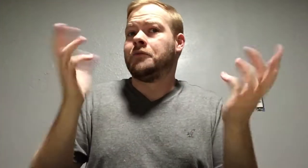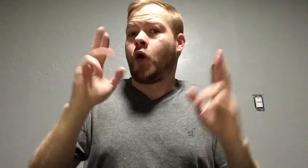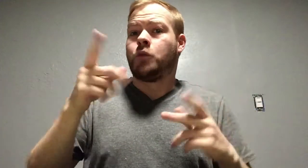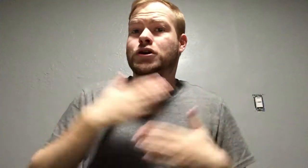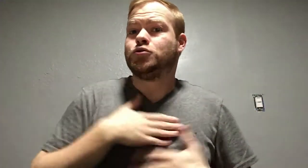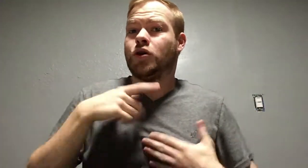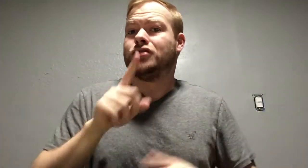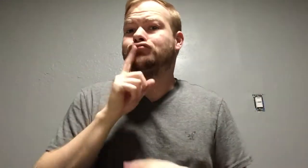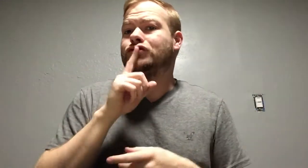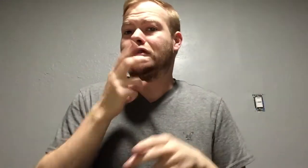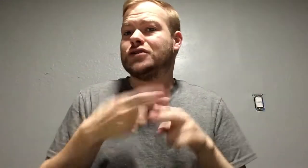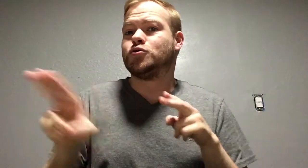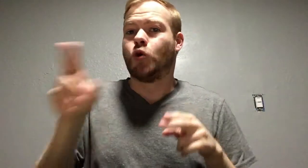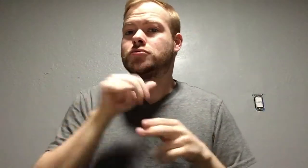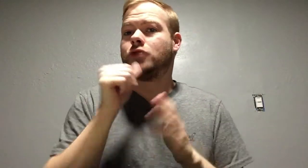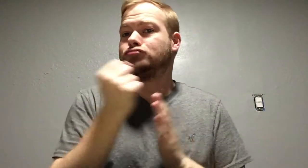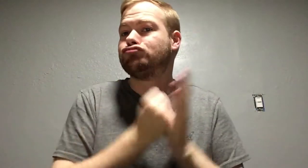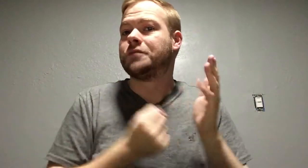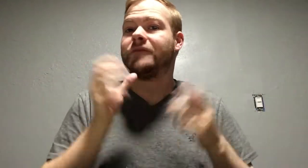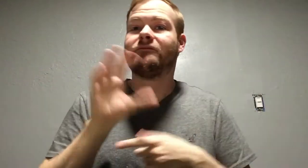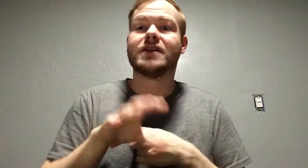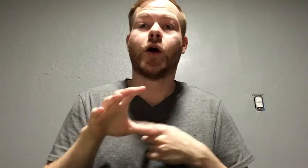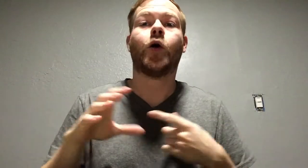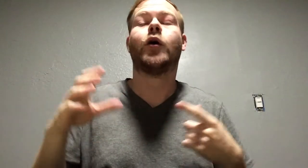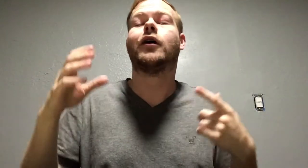Hope you enjoyed this really really short unscripted video.